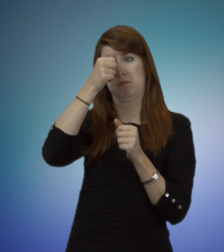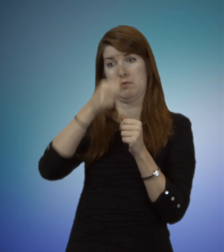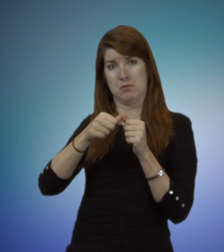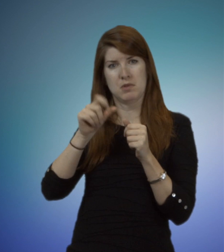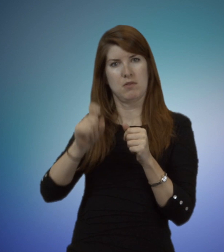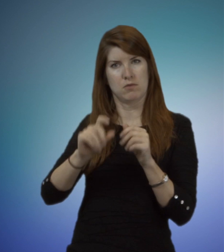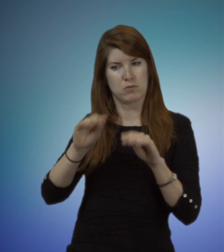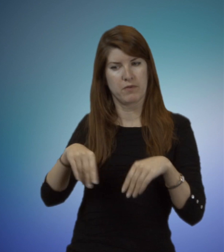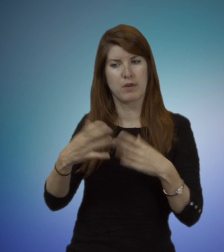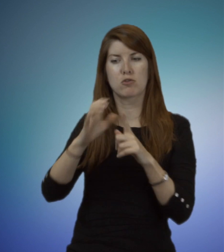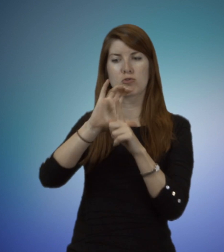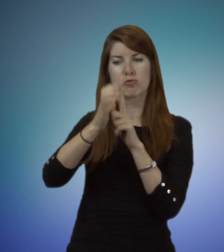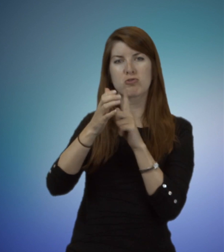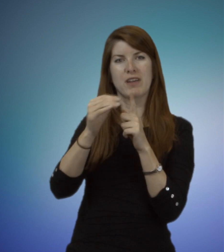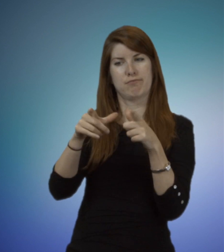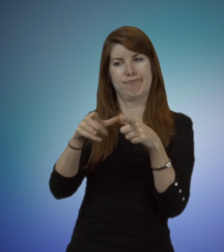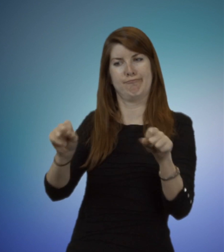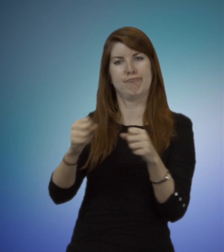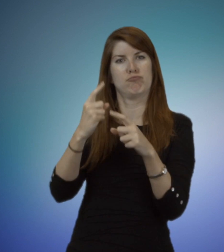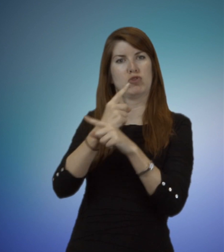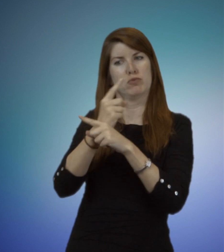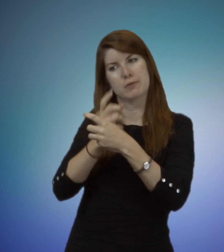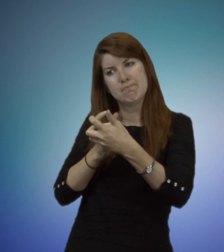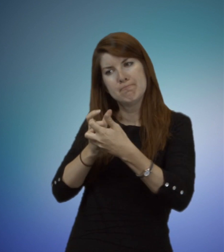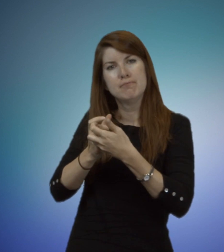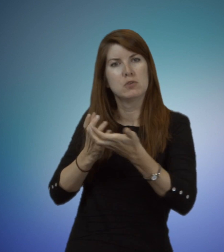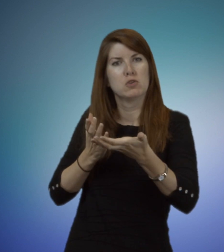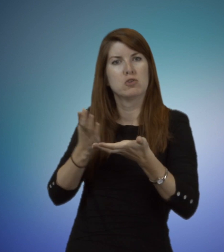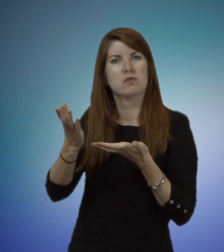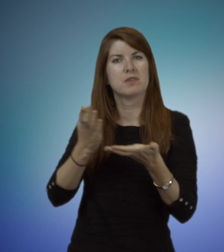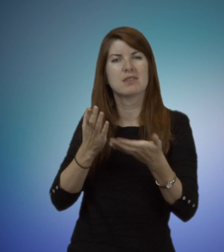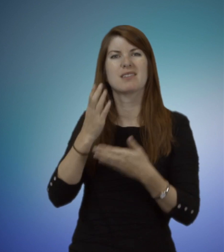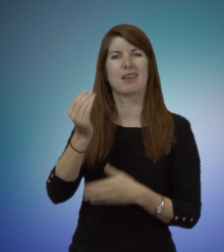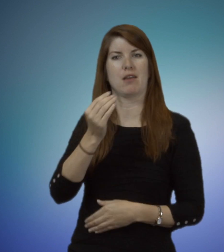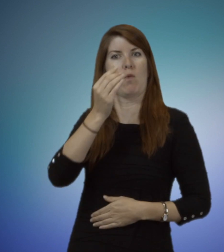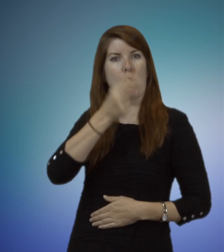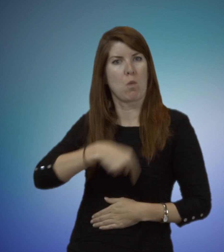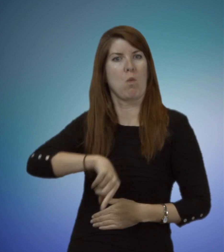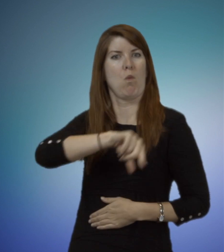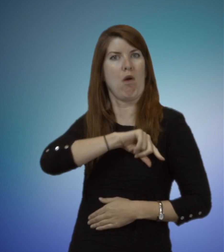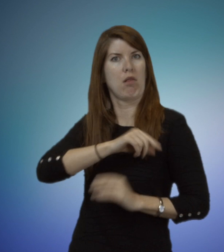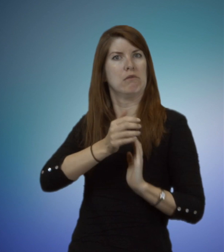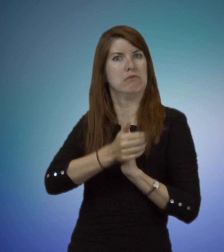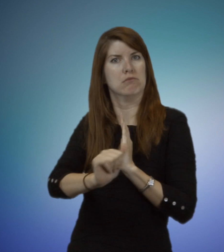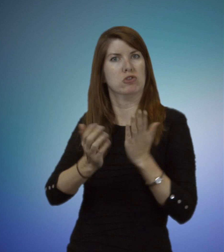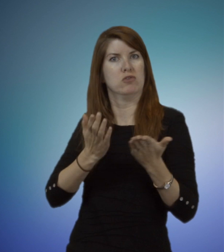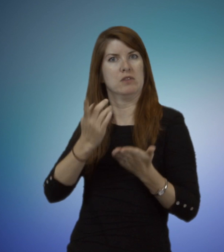and quality of services to our students, regardless of our own personal culture,